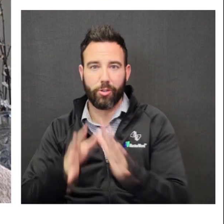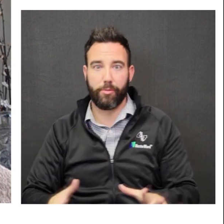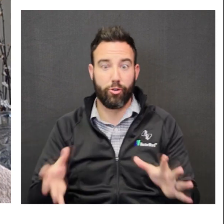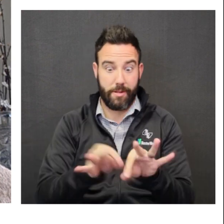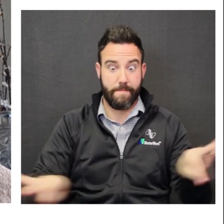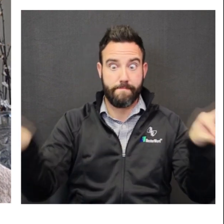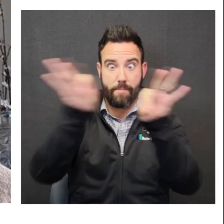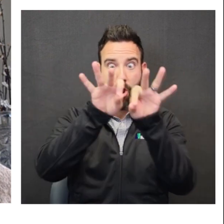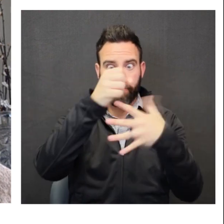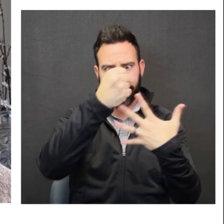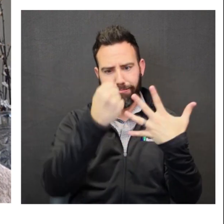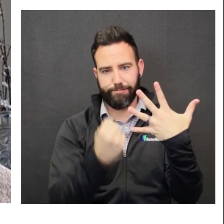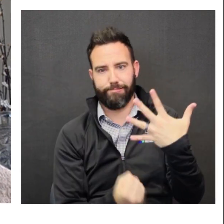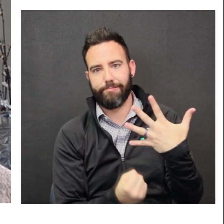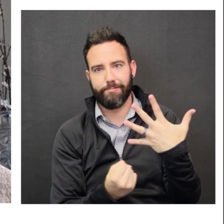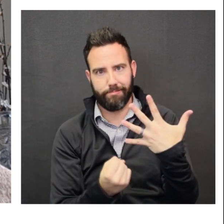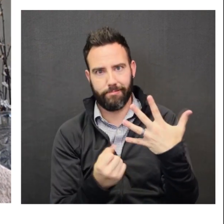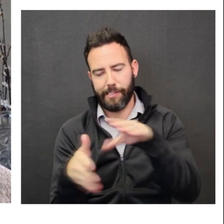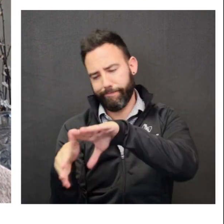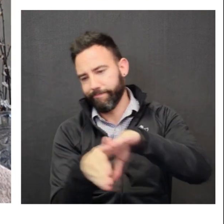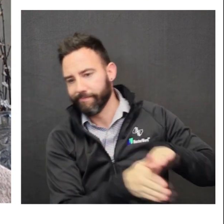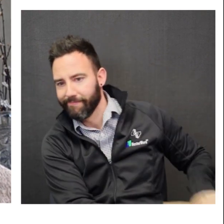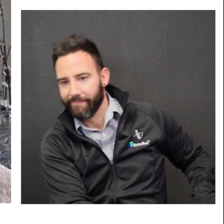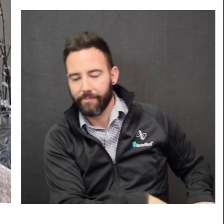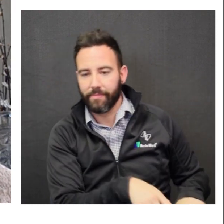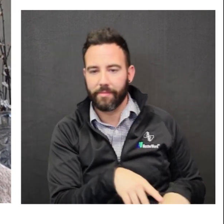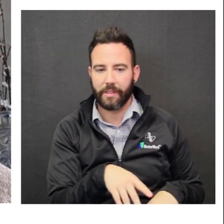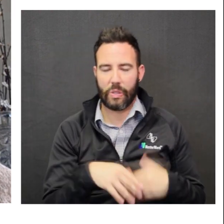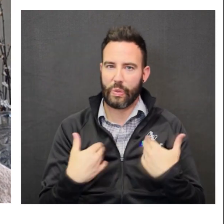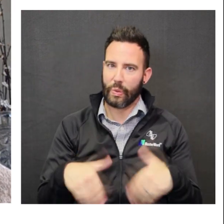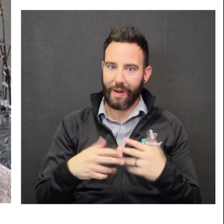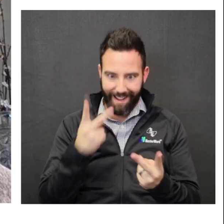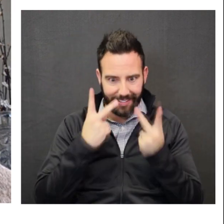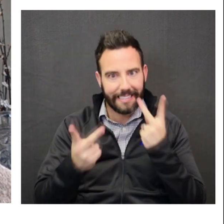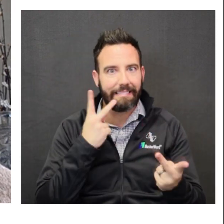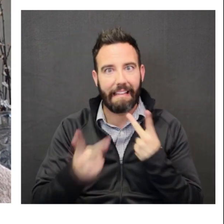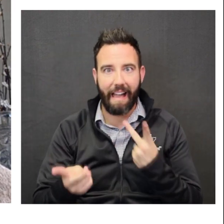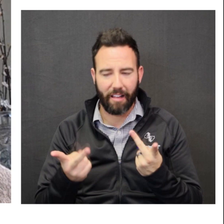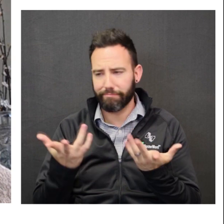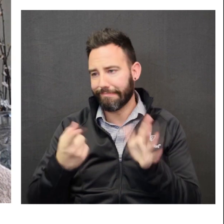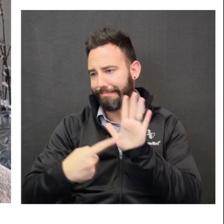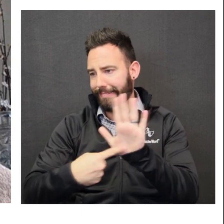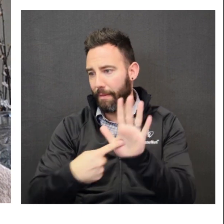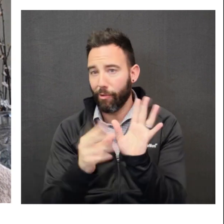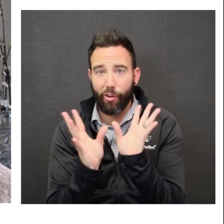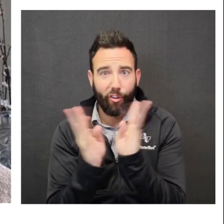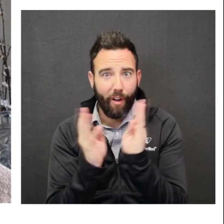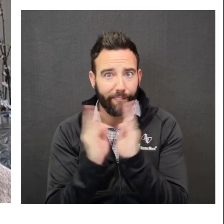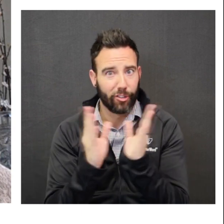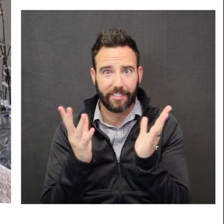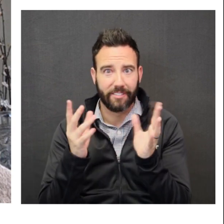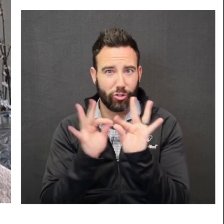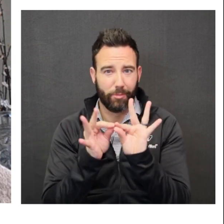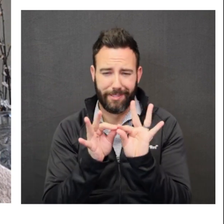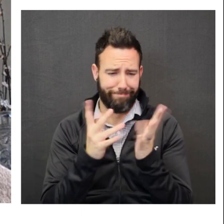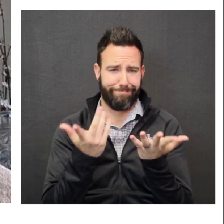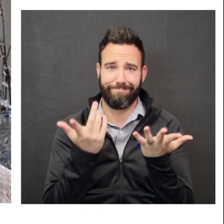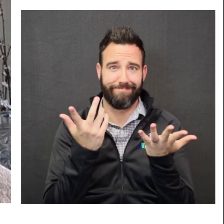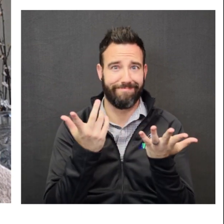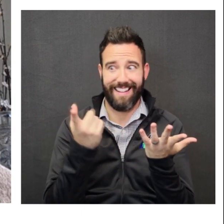for how they can come back in remotely. And I've seen that in a very deep level, even in conference interpreting, even in Europe